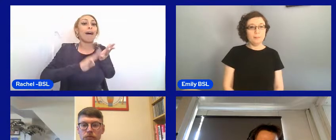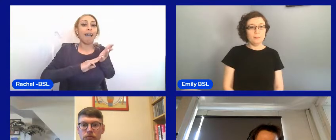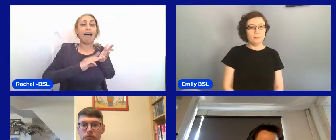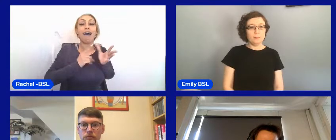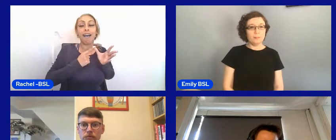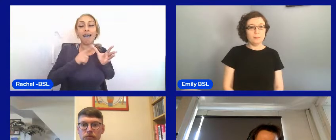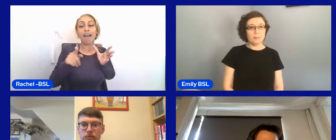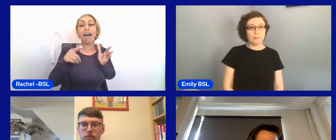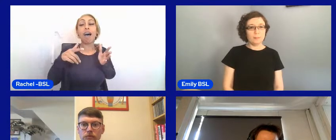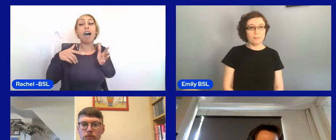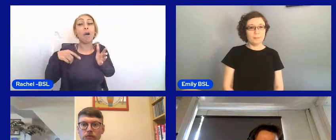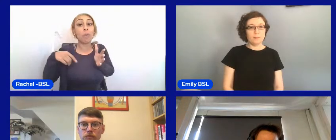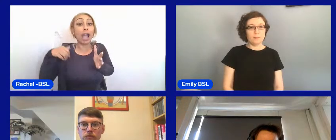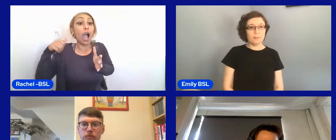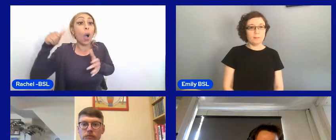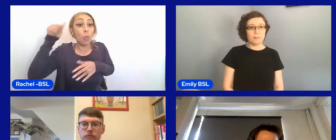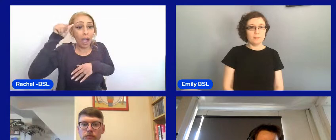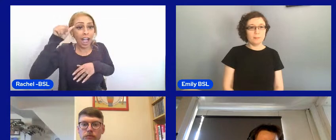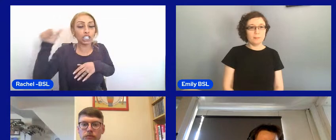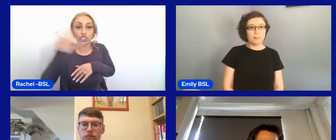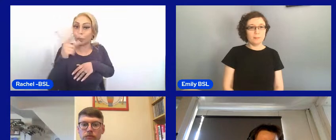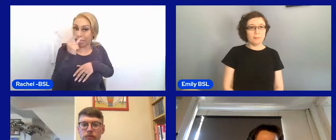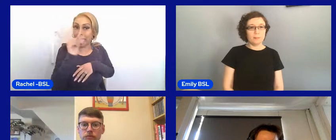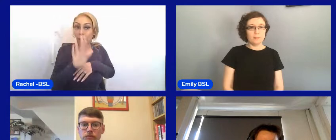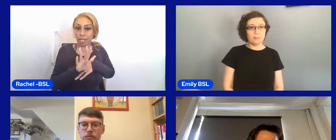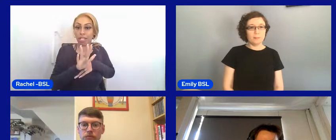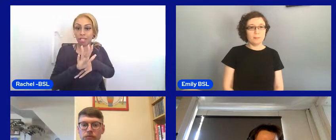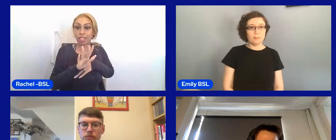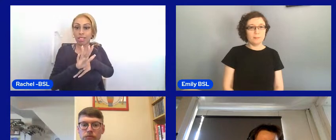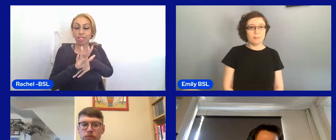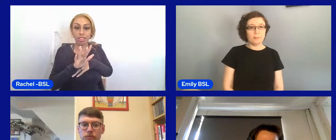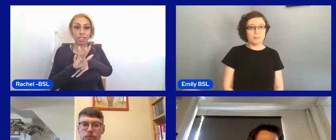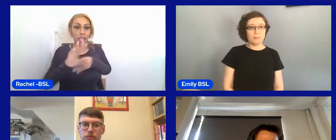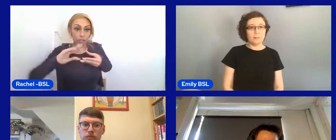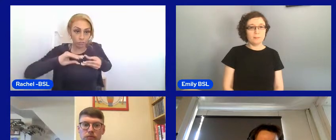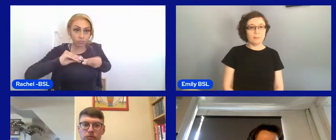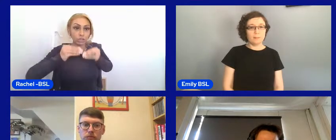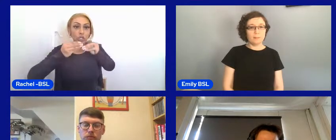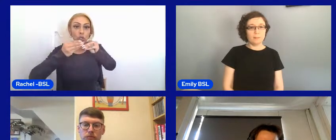As far as we know, we should be able to produce something where people can still have